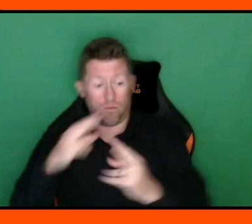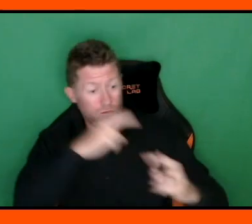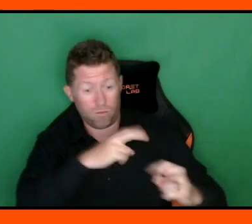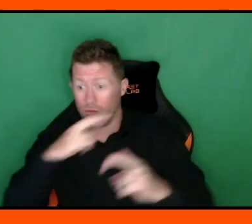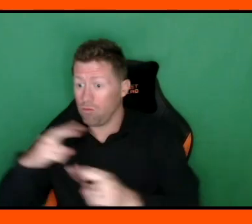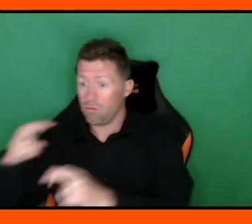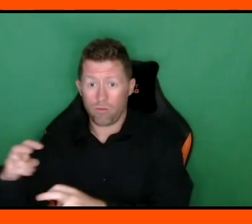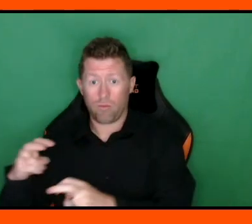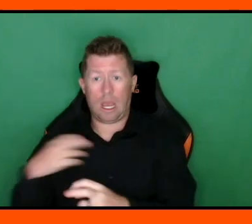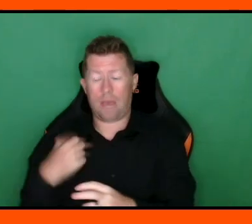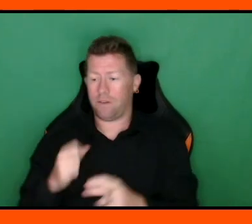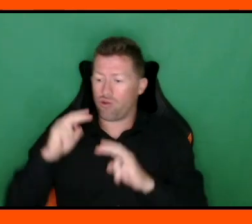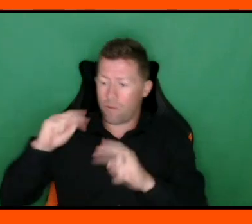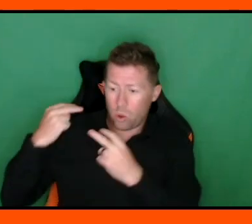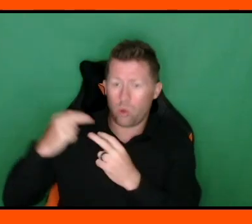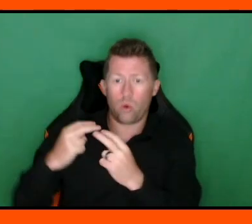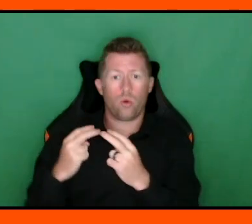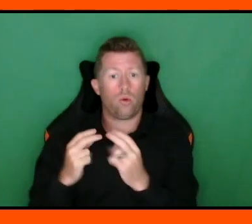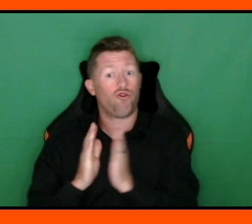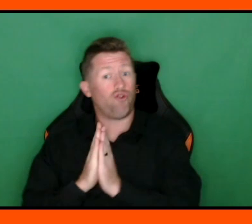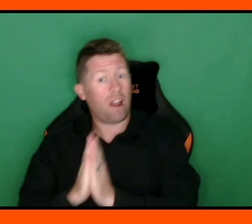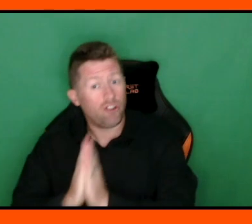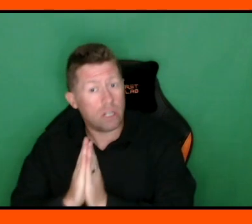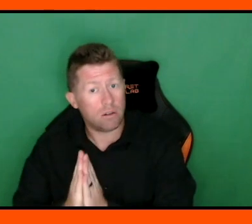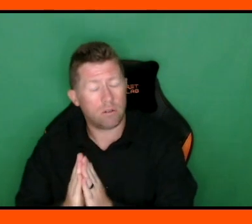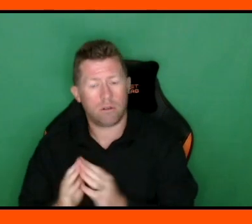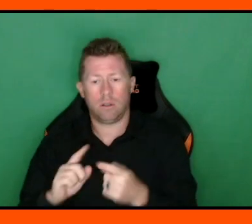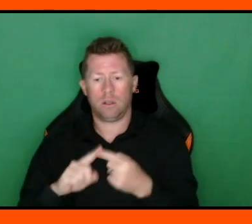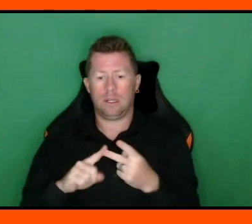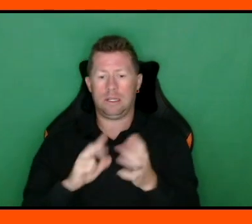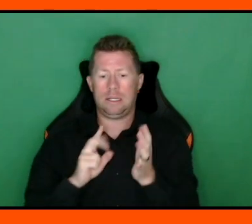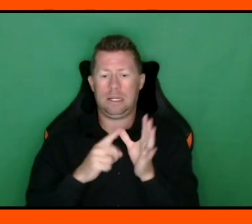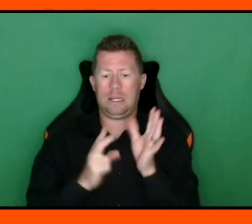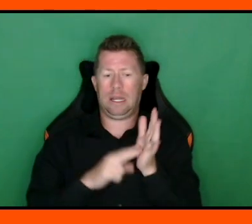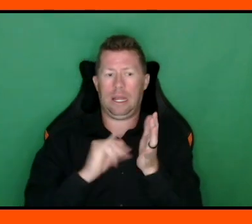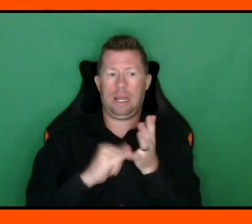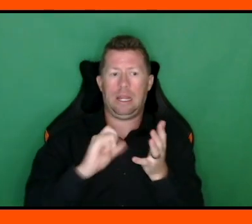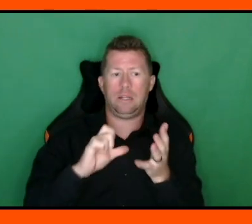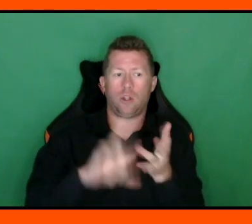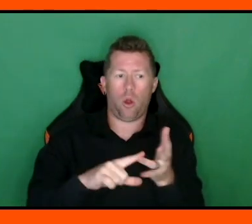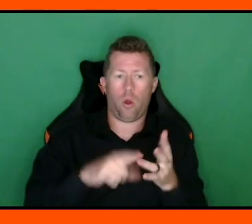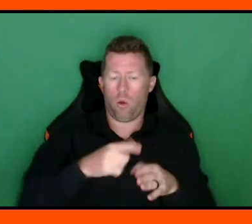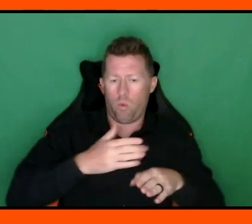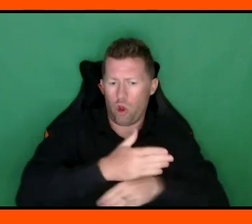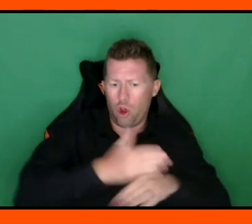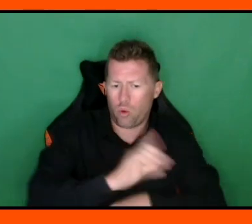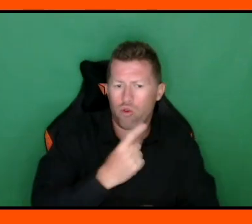We’ve been reviewing the religion standards, ANZSCO which is classification occupation and also a family standards review.